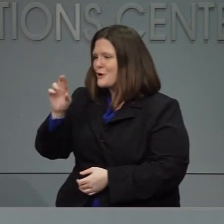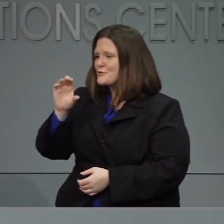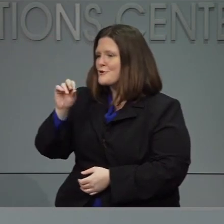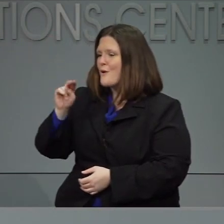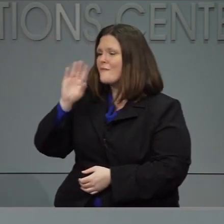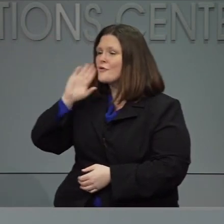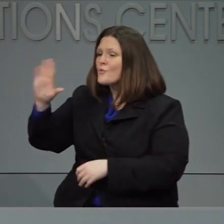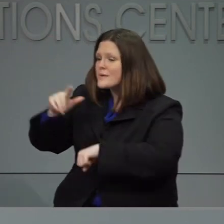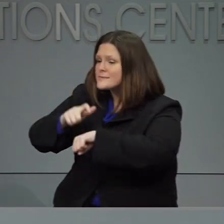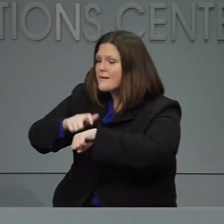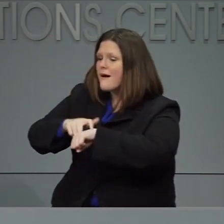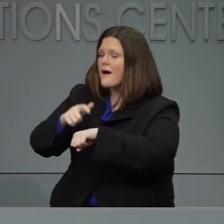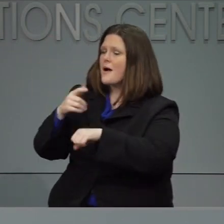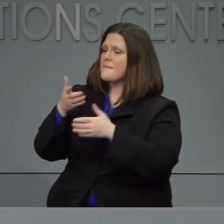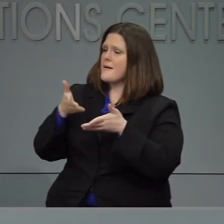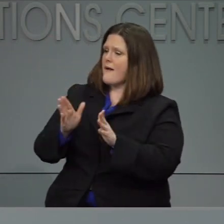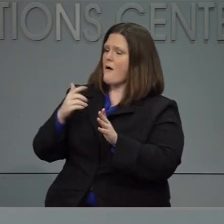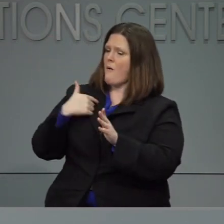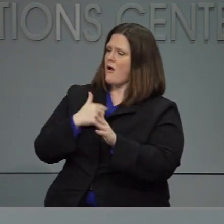APPRECIATE IT. BRIAN ANDERSON HERE WITH THE A P I HAD 2 QUICK